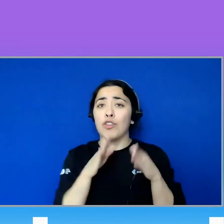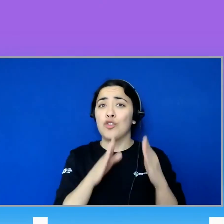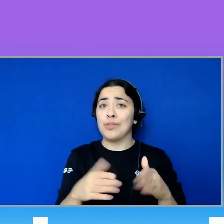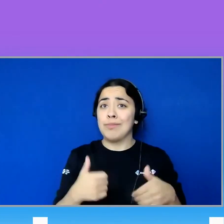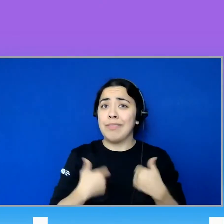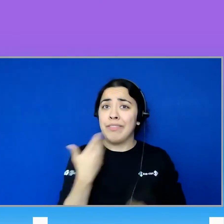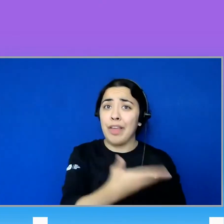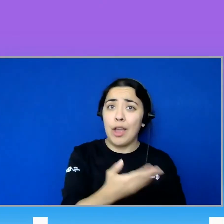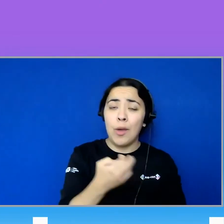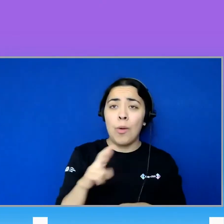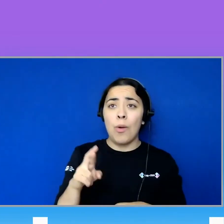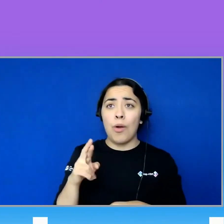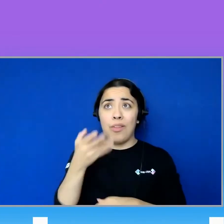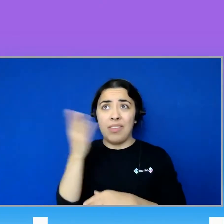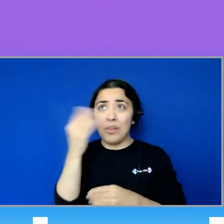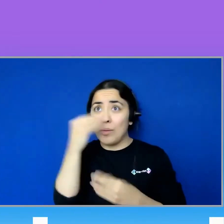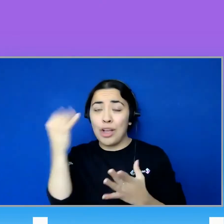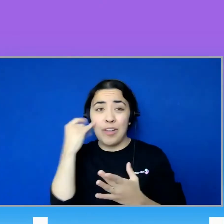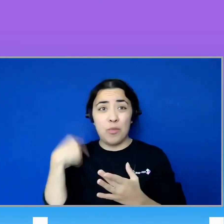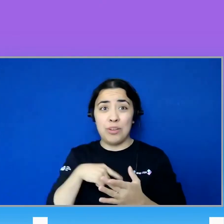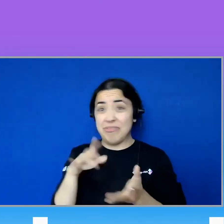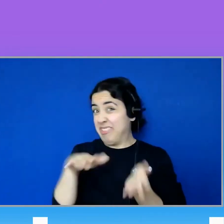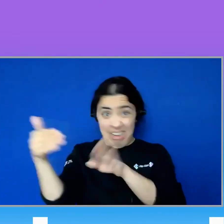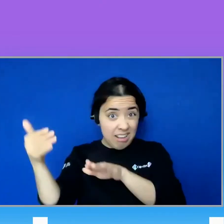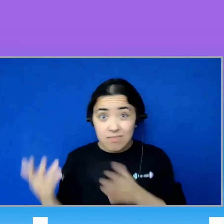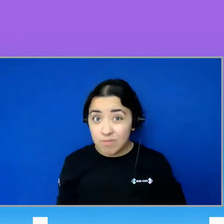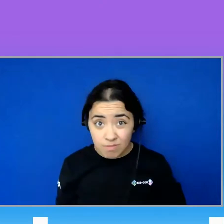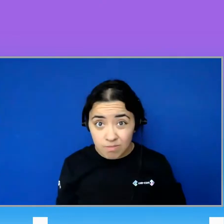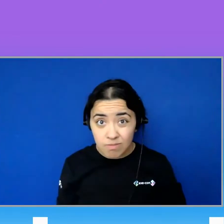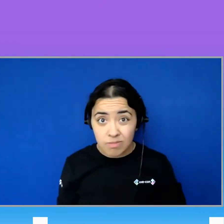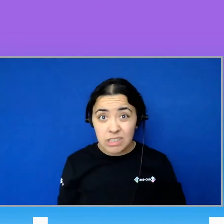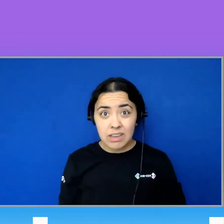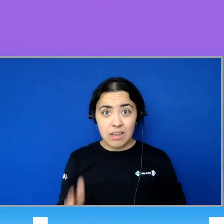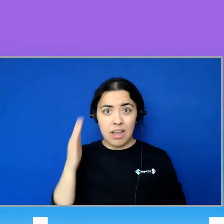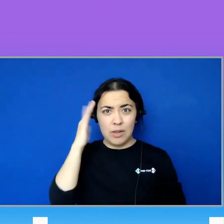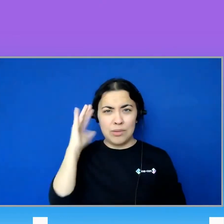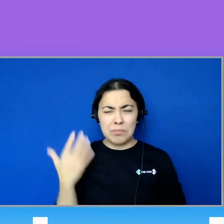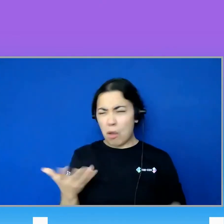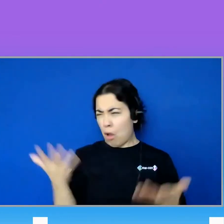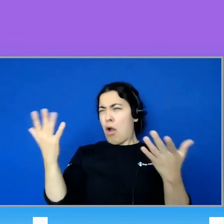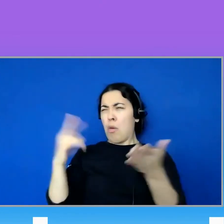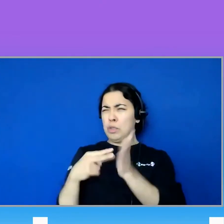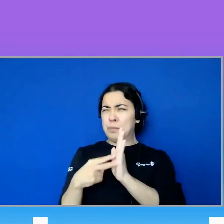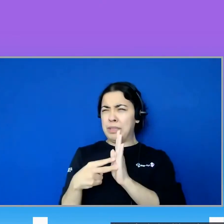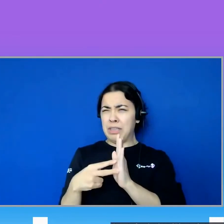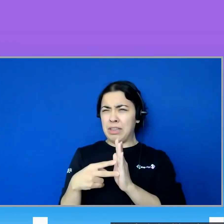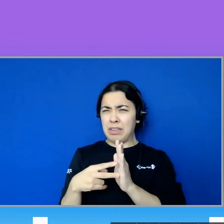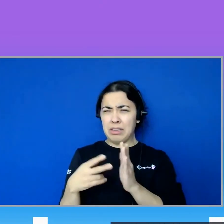streets or out of or dead. And I know that sounds like. What do